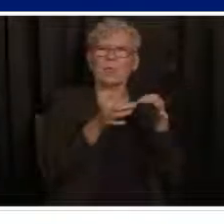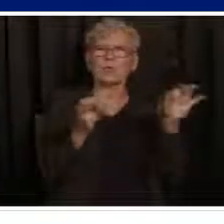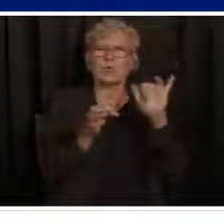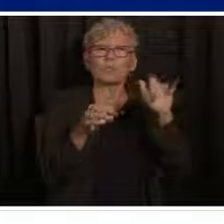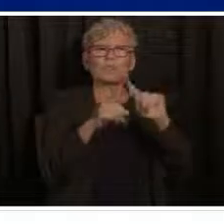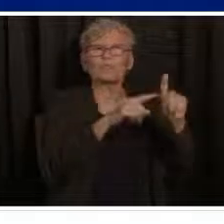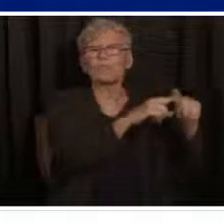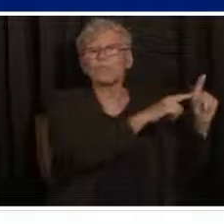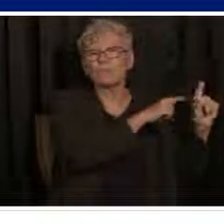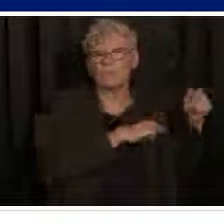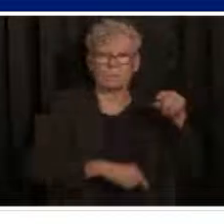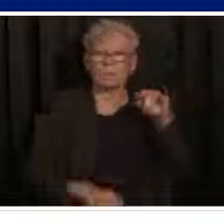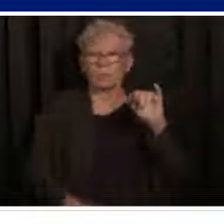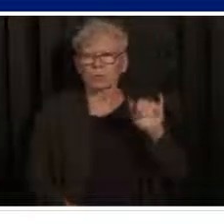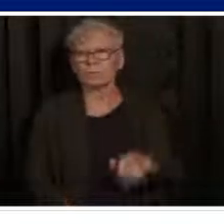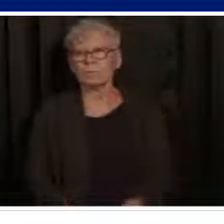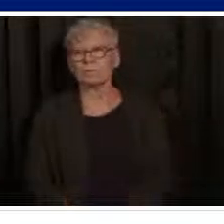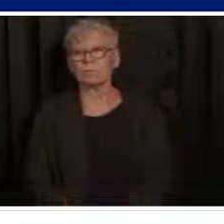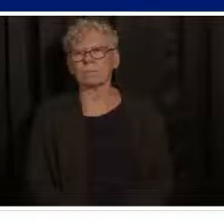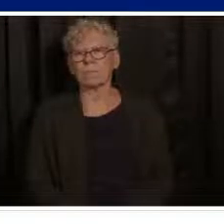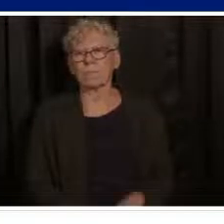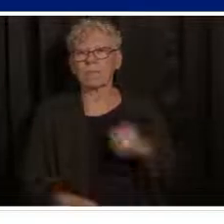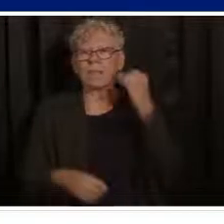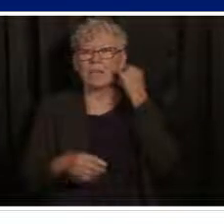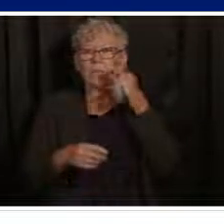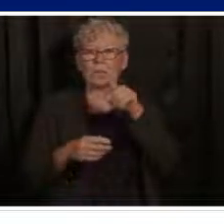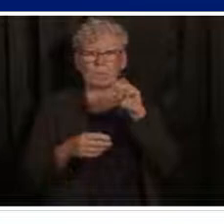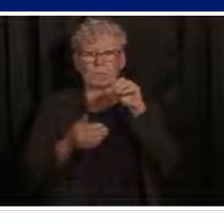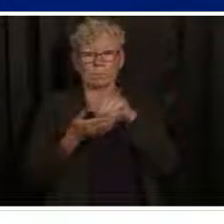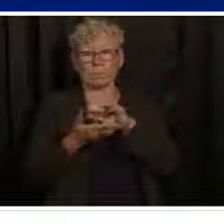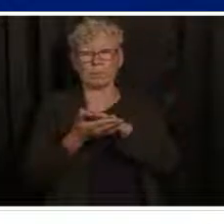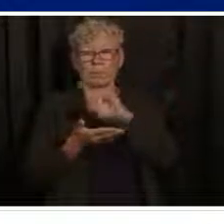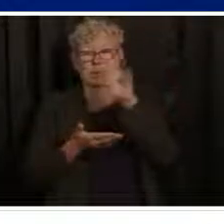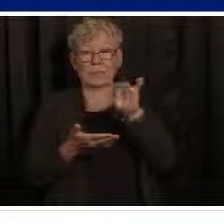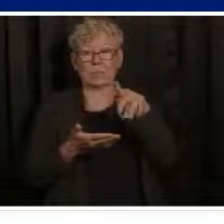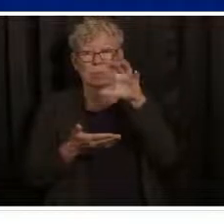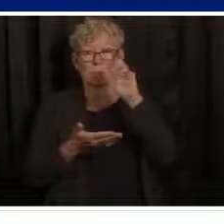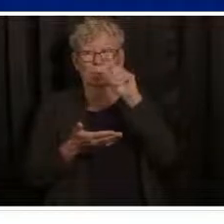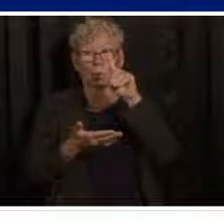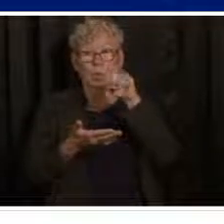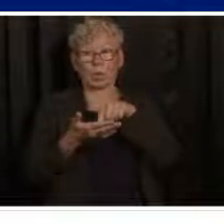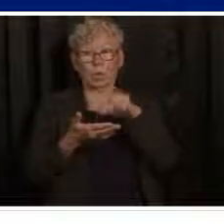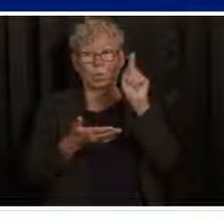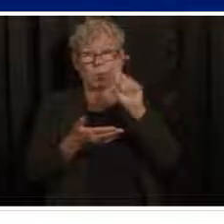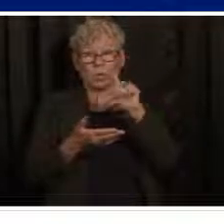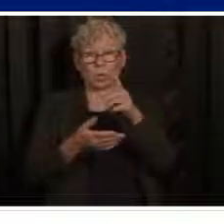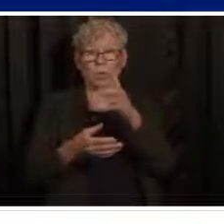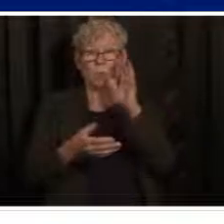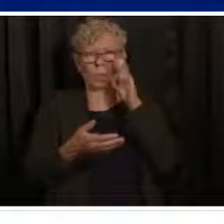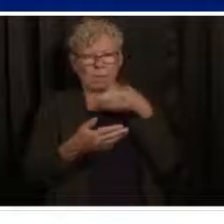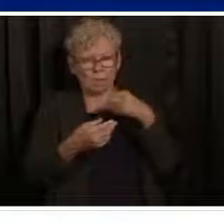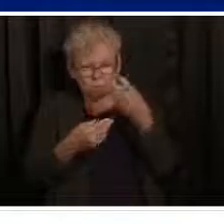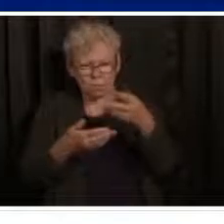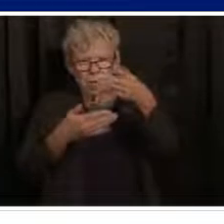questions. You can now put your zip code in that box. It'll give you a list of all the vaccination sites to you. We